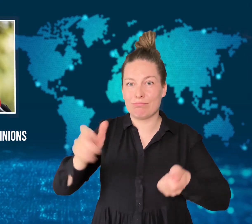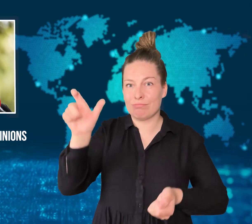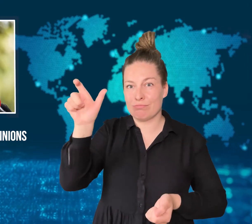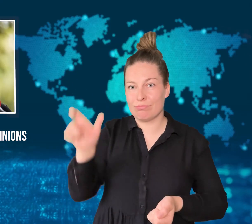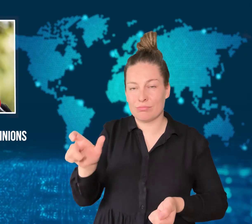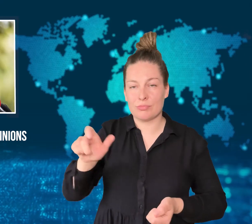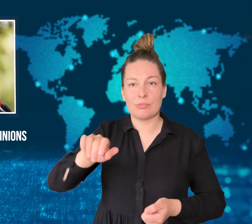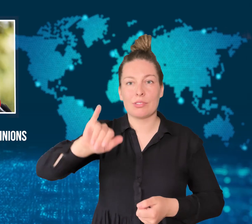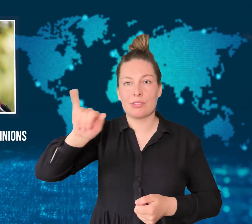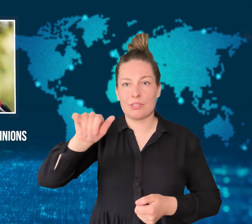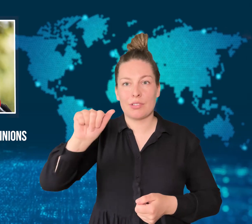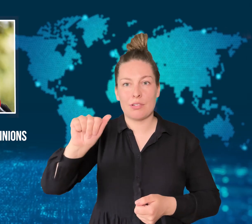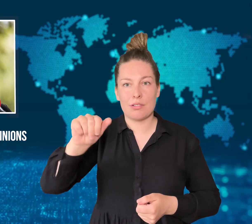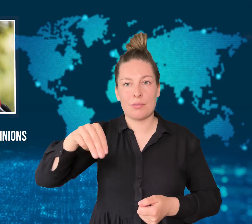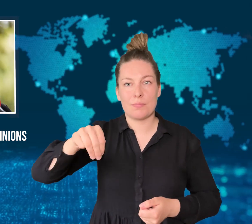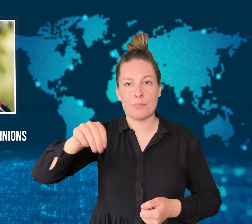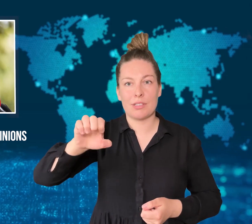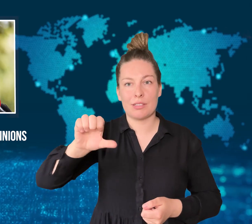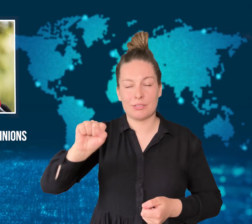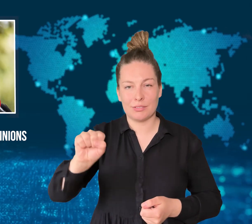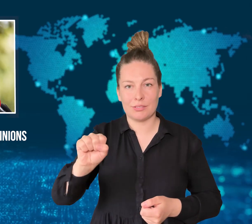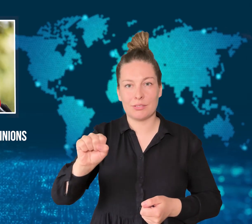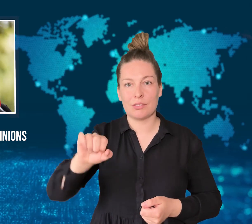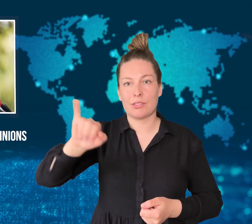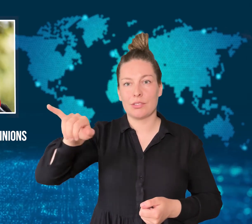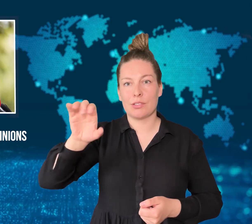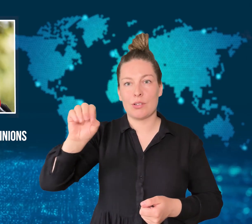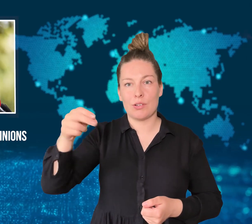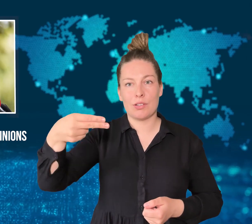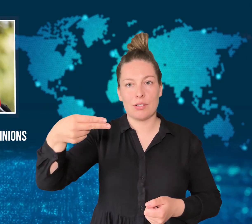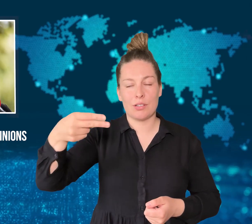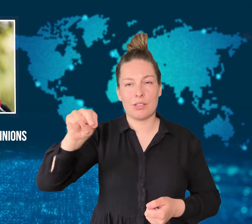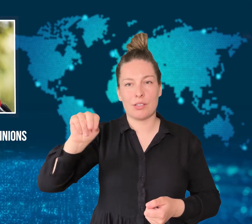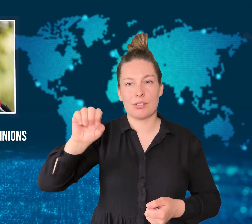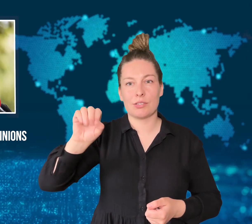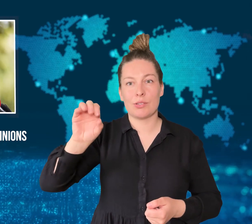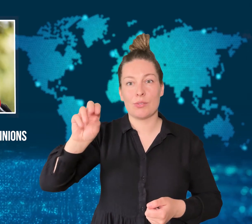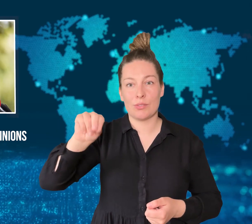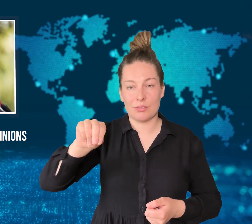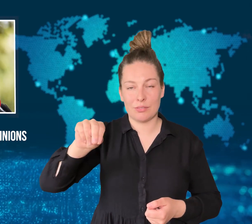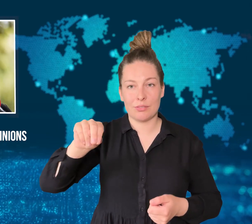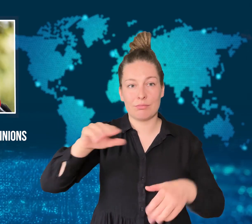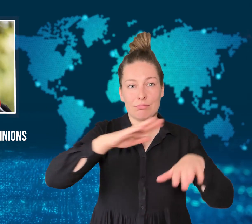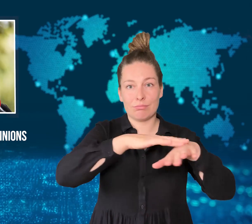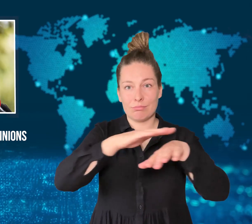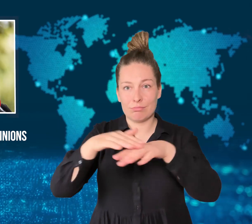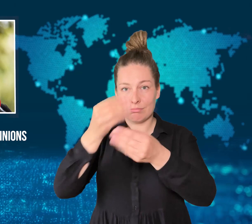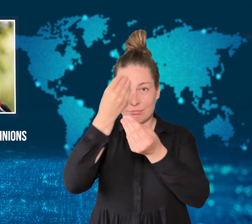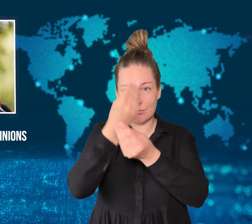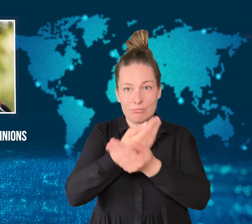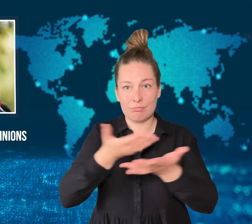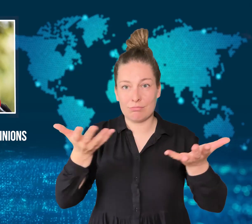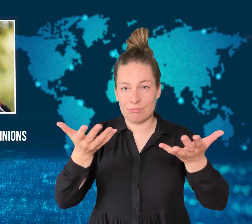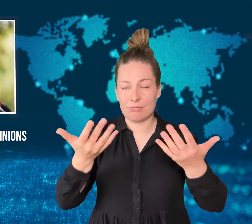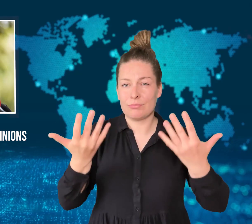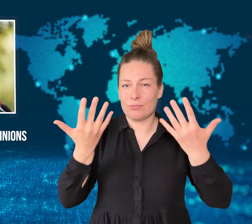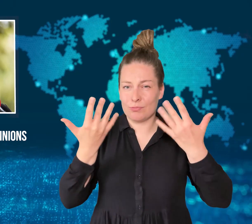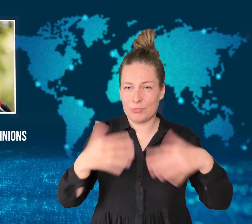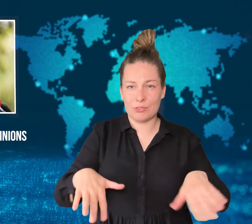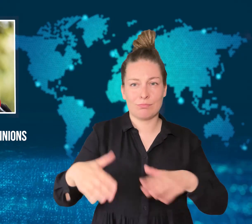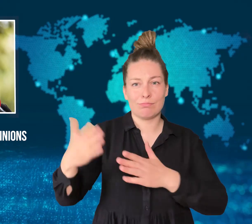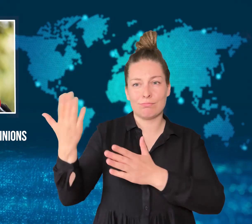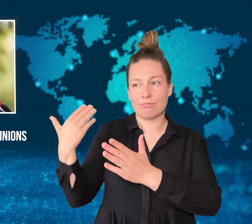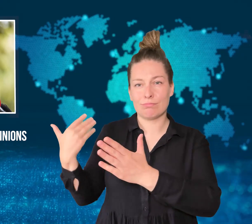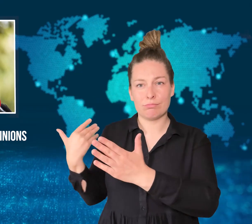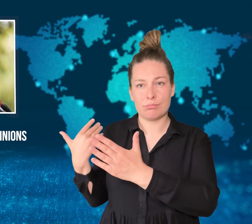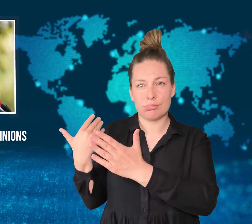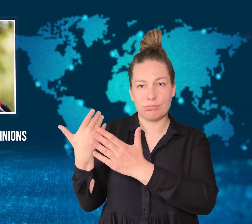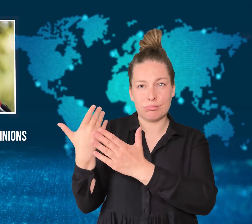Football Australia's chief executive, James Johnson, reported this